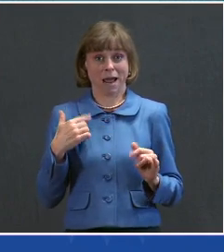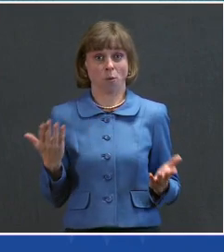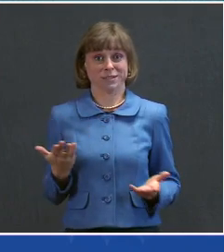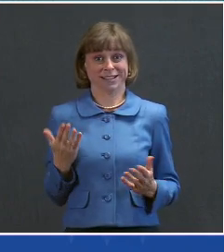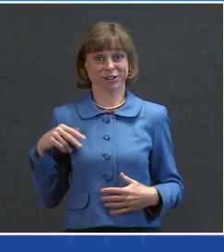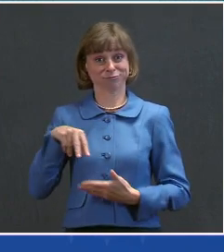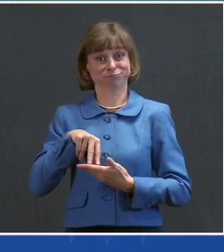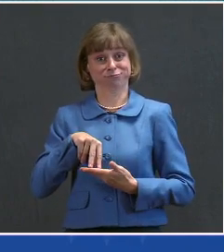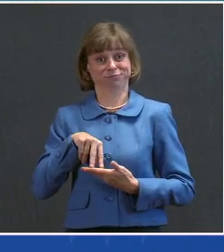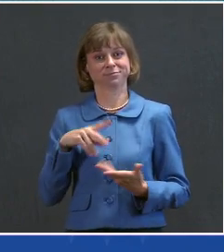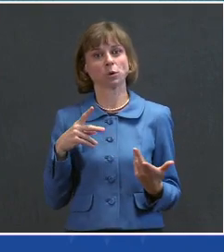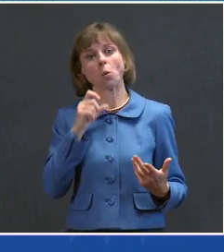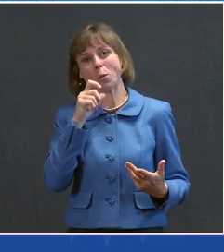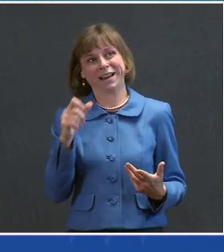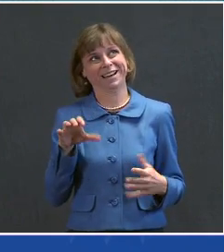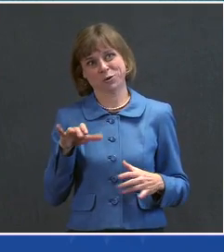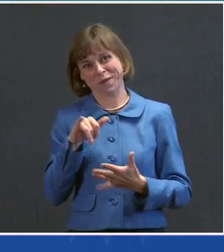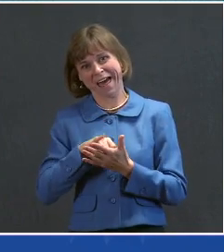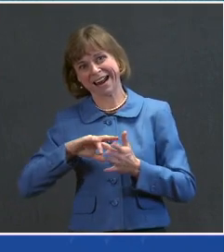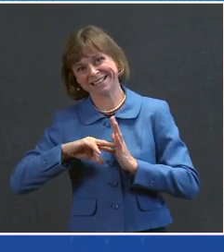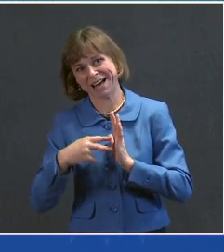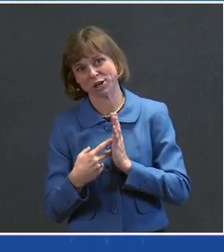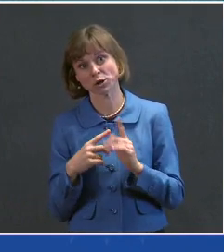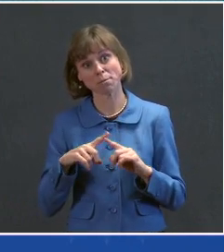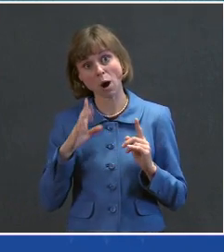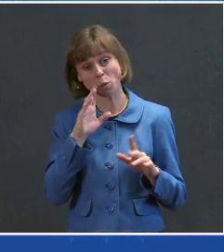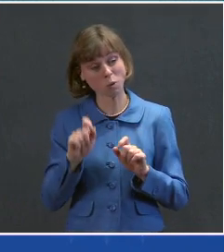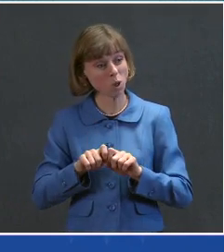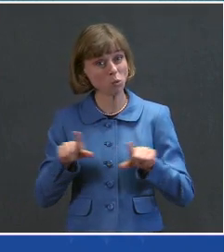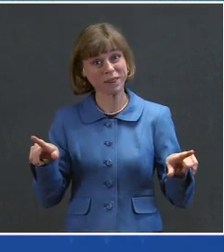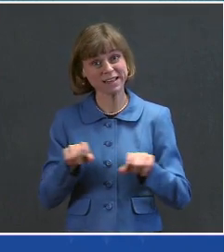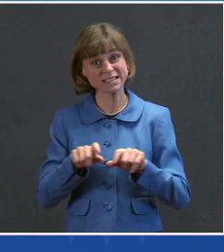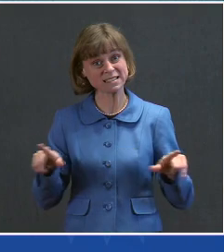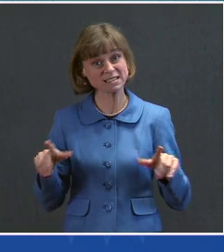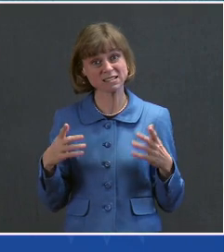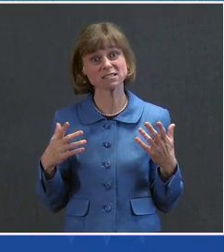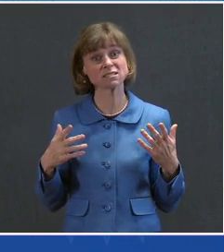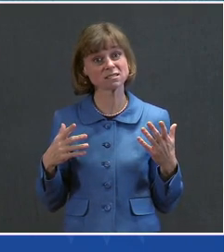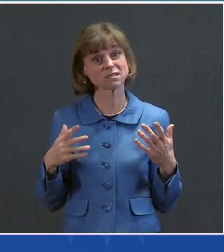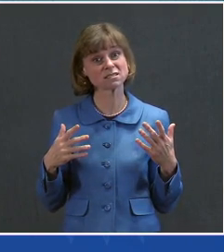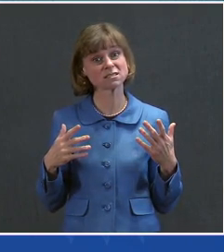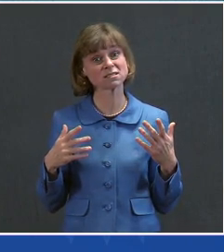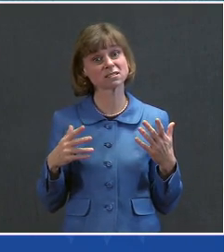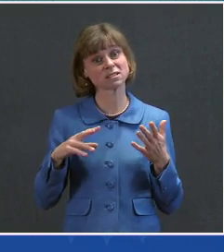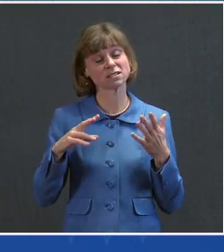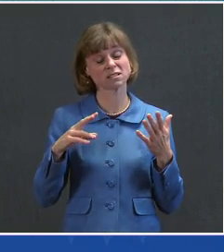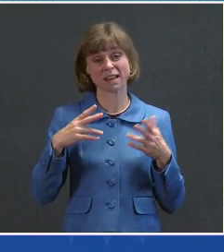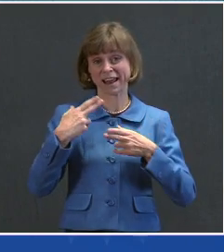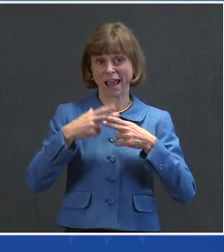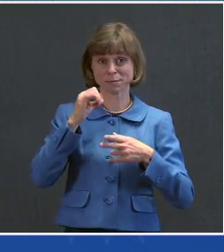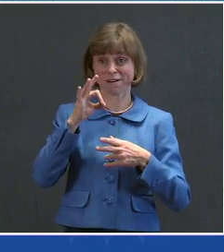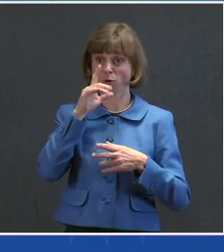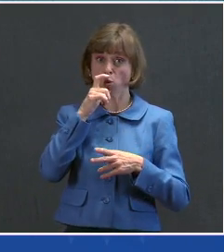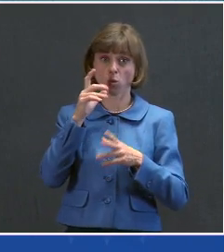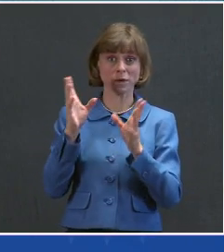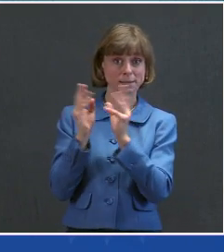We will release the names of members that he meets with. Certainly, we believe in being transparent and making that available to all of you.